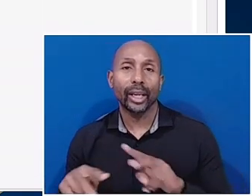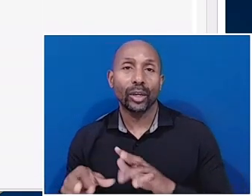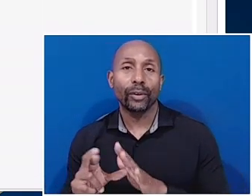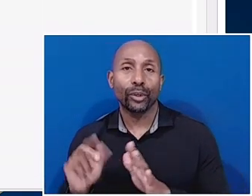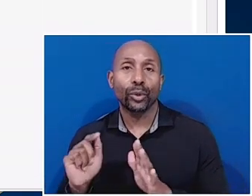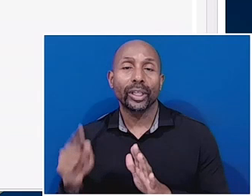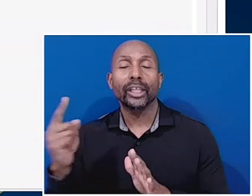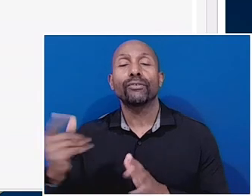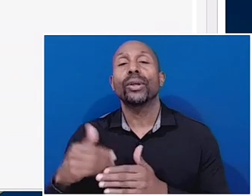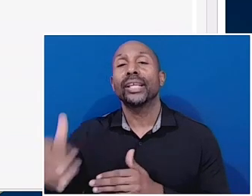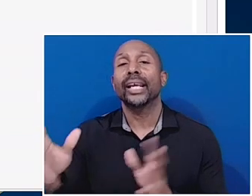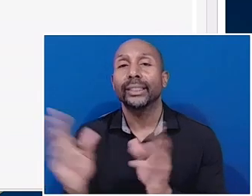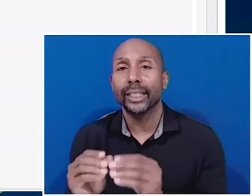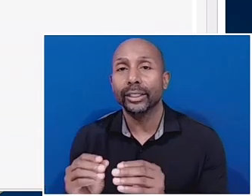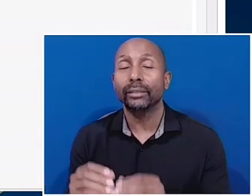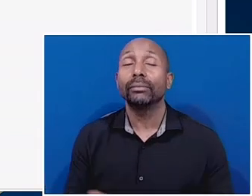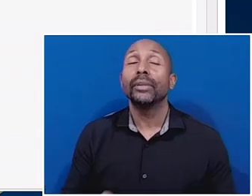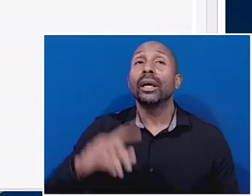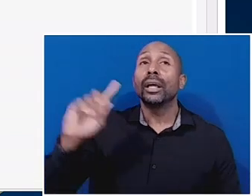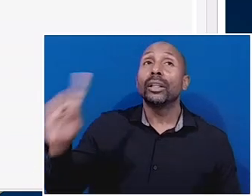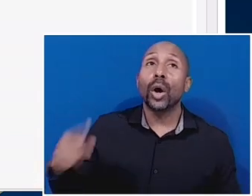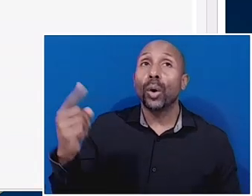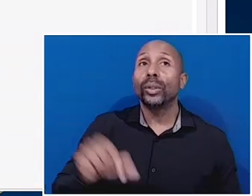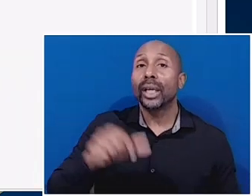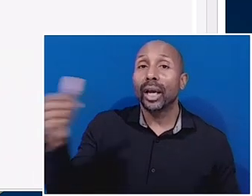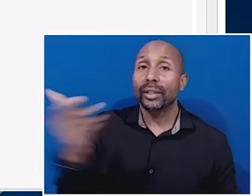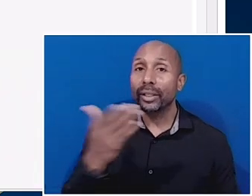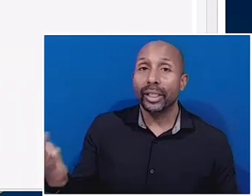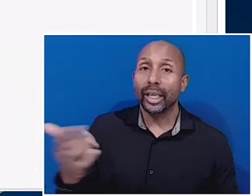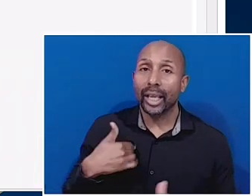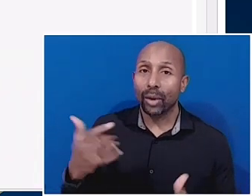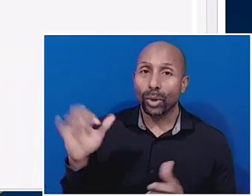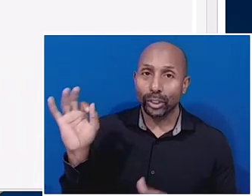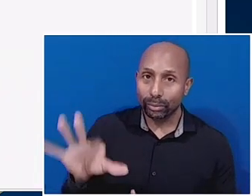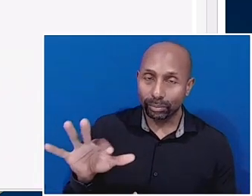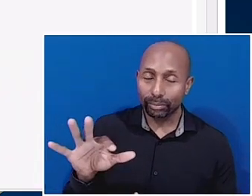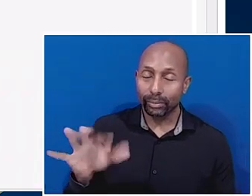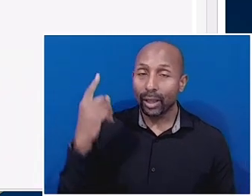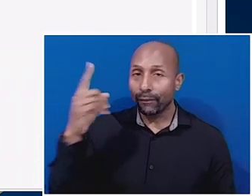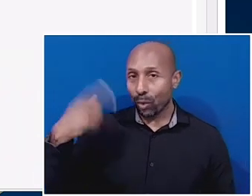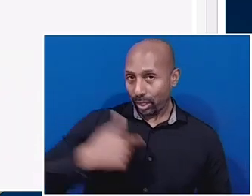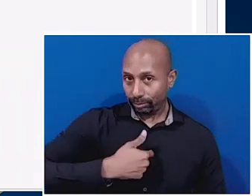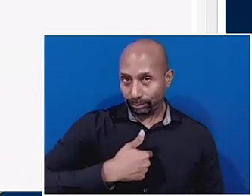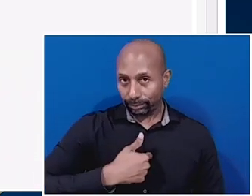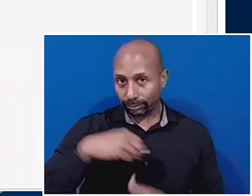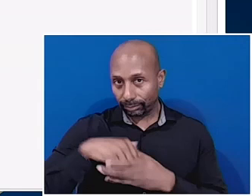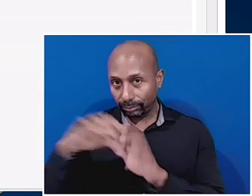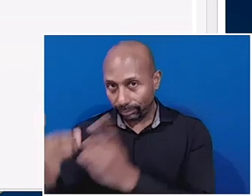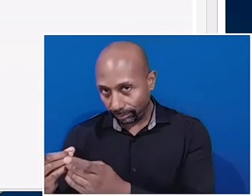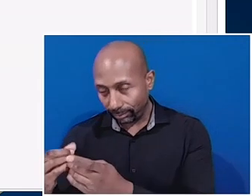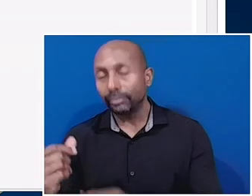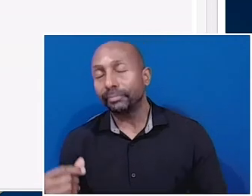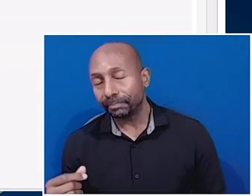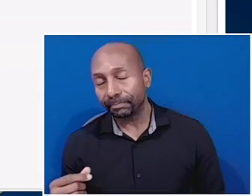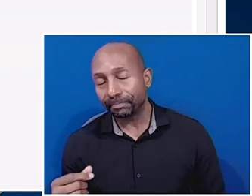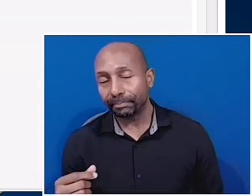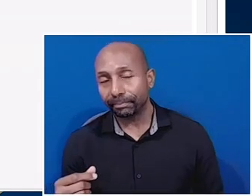and the only other thing I would, I would just like to say to for us, and this is applicable to agencies that are recognized